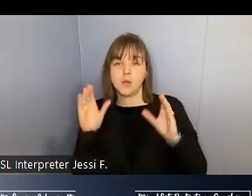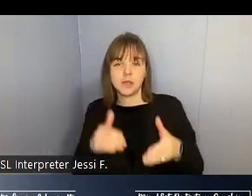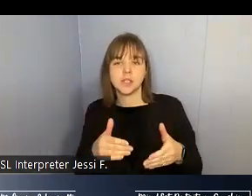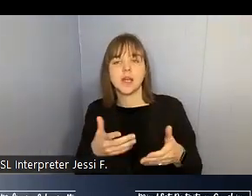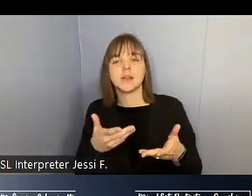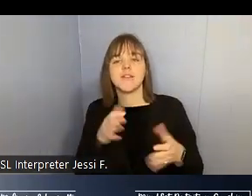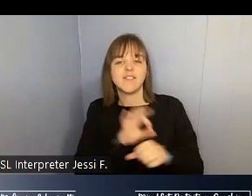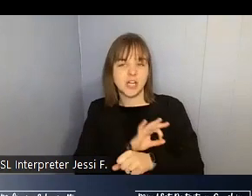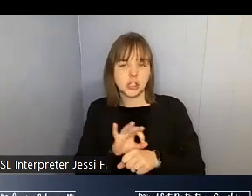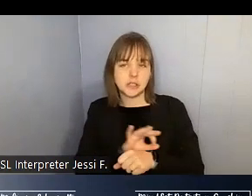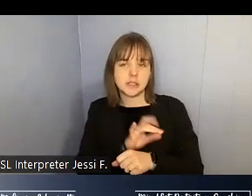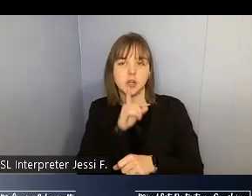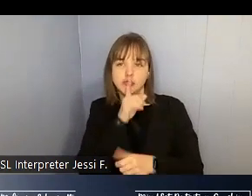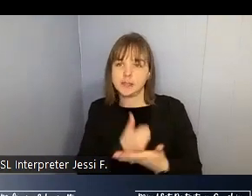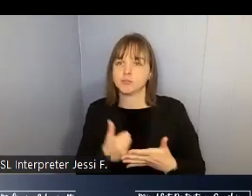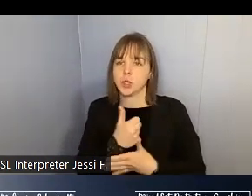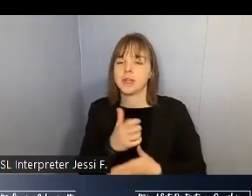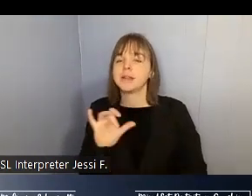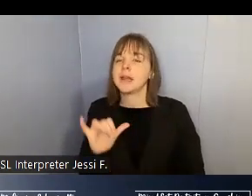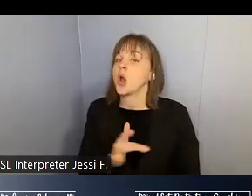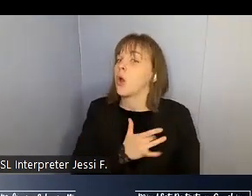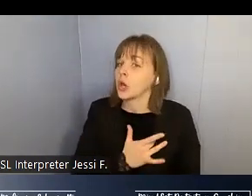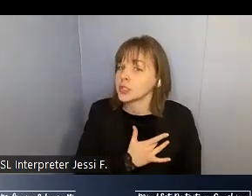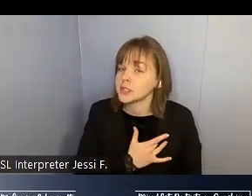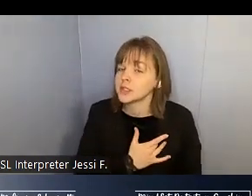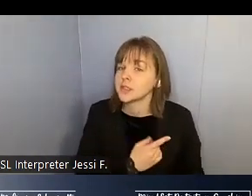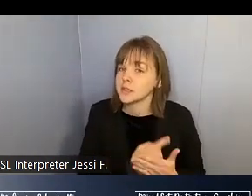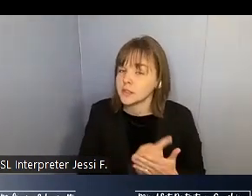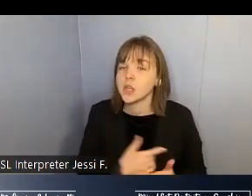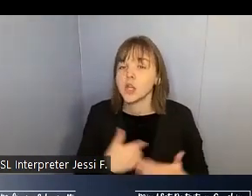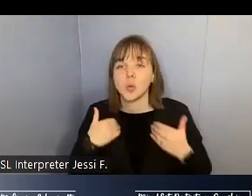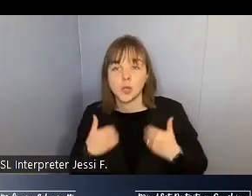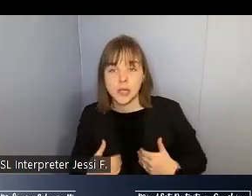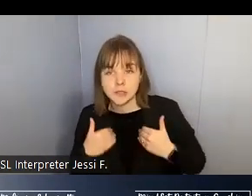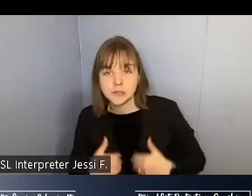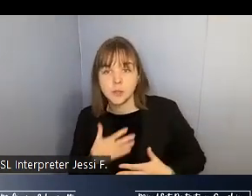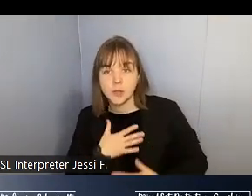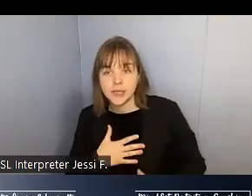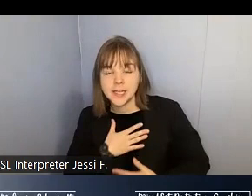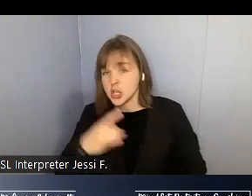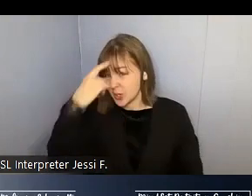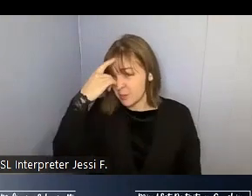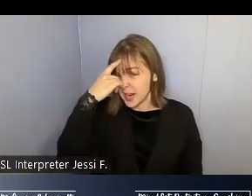your vital organs, your heart rate, breathing, your brain. Your brain is very greedy. It needs a lot of energy via glucose